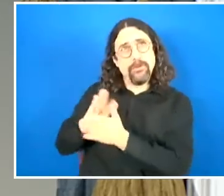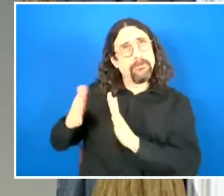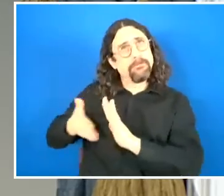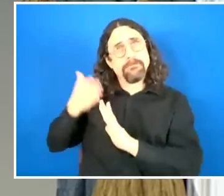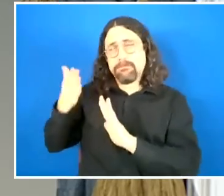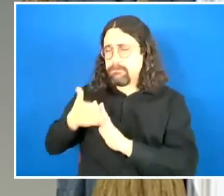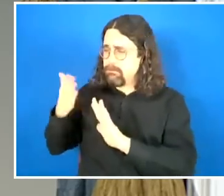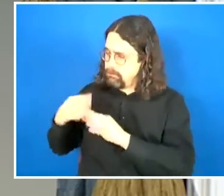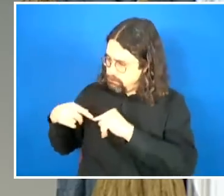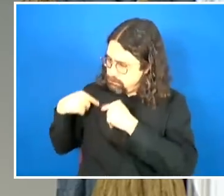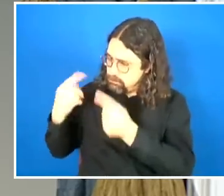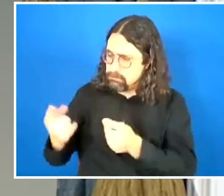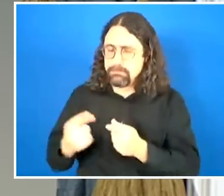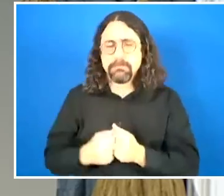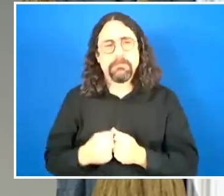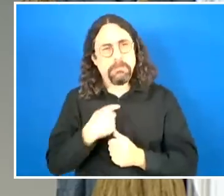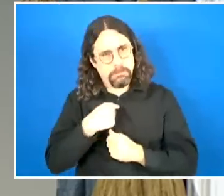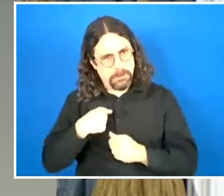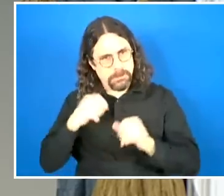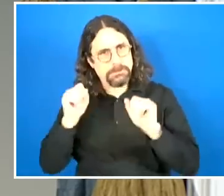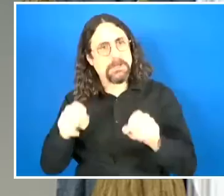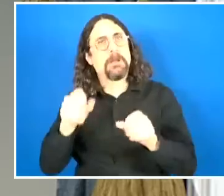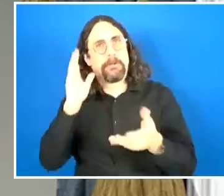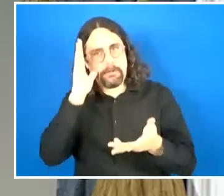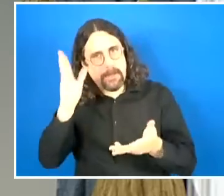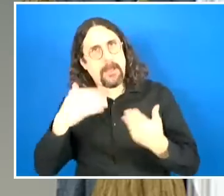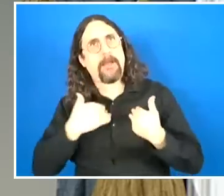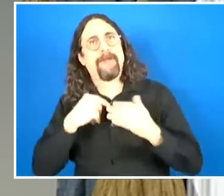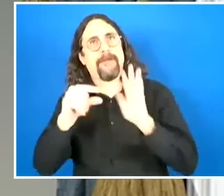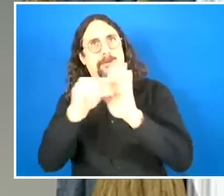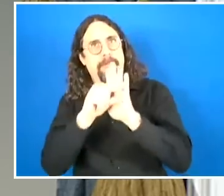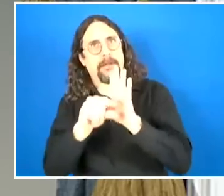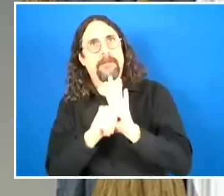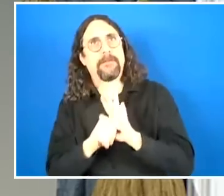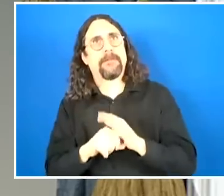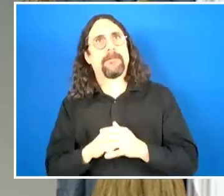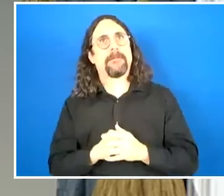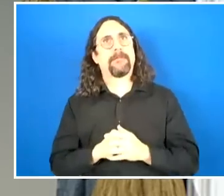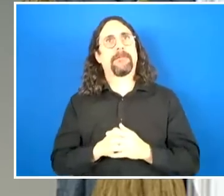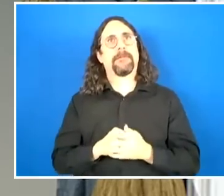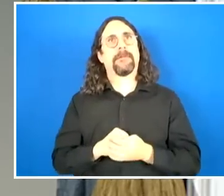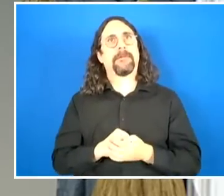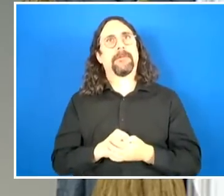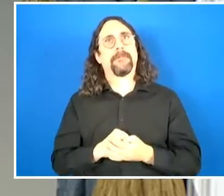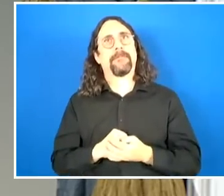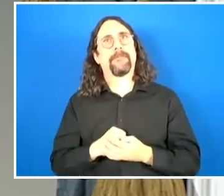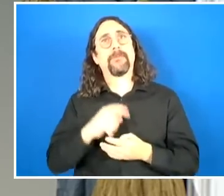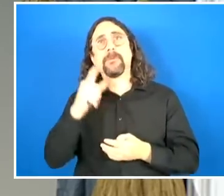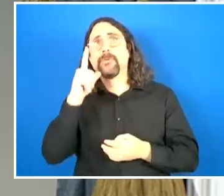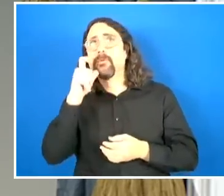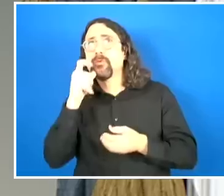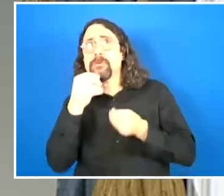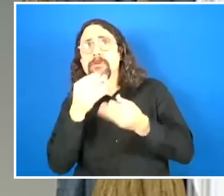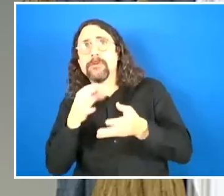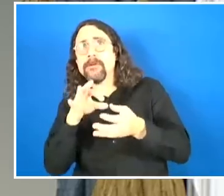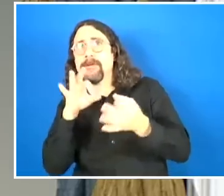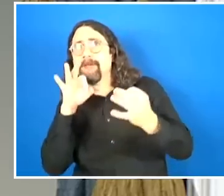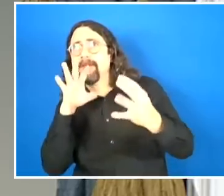ACCOUNT ALL THE FEEDBACK THAT WE RECEIVED. WE'VE HEARD FROM STUDENTS, ARPENTS, PINRCPLIES,